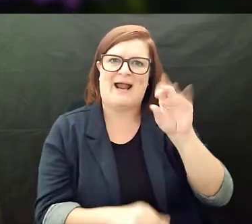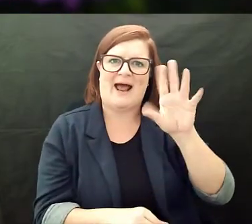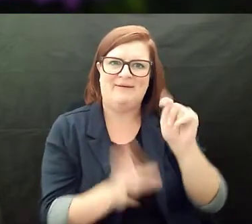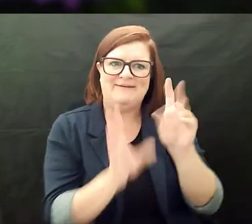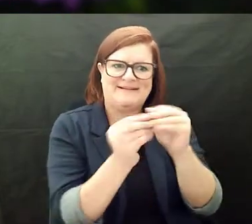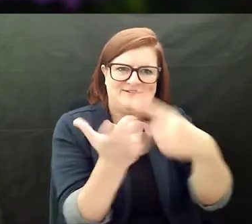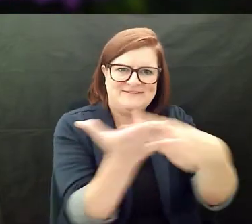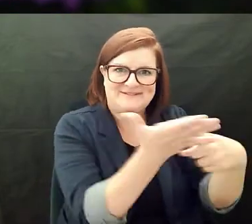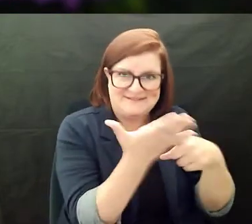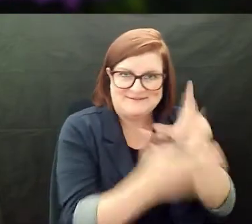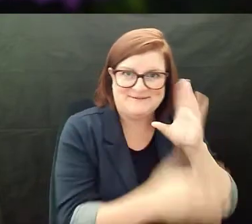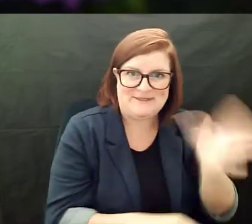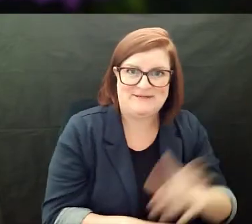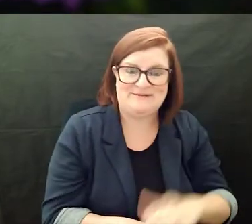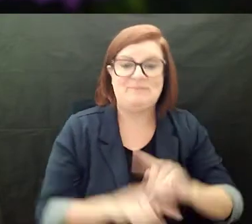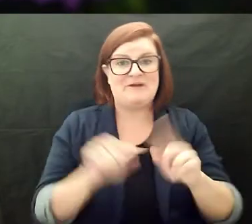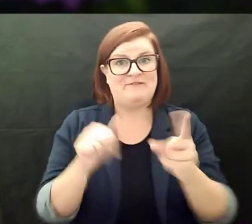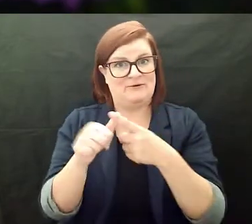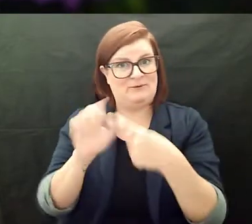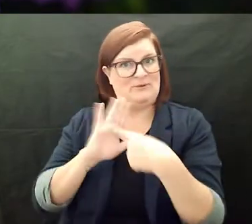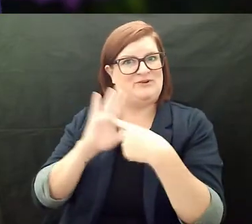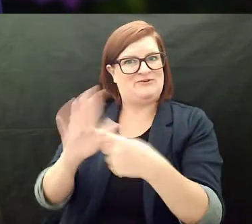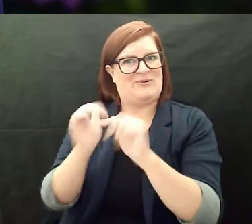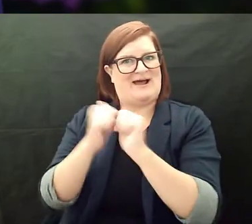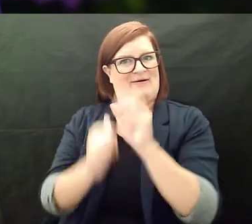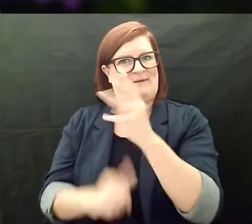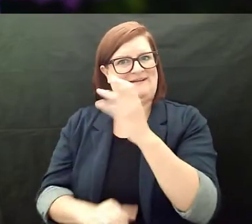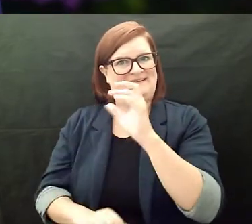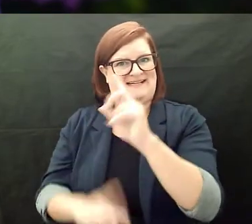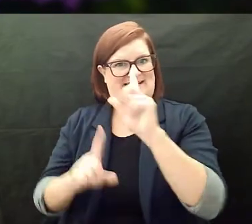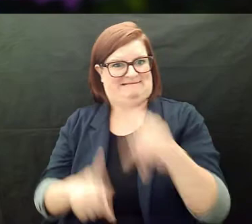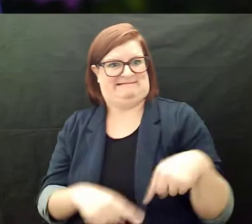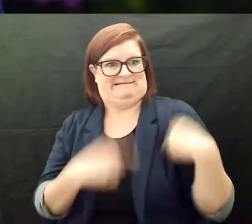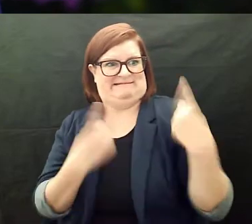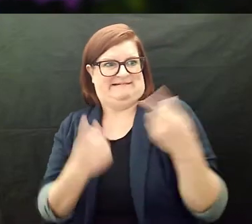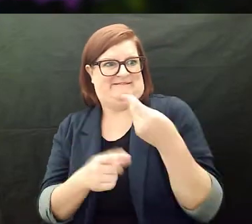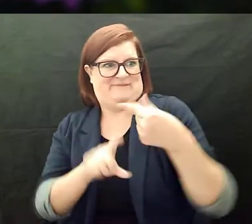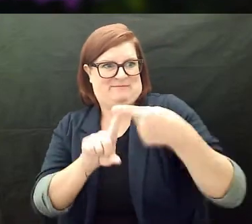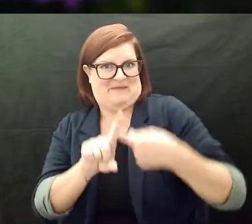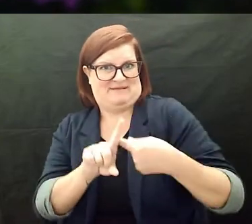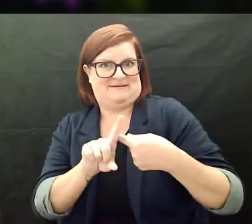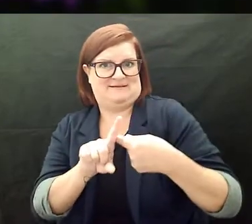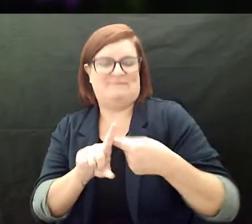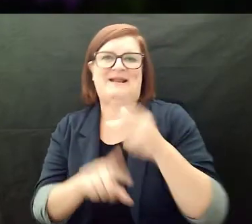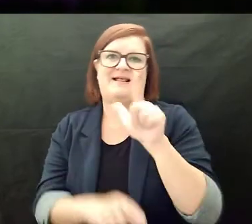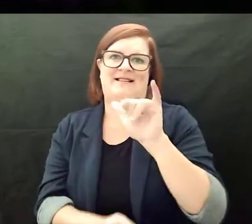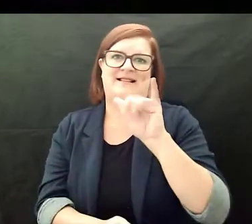First, we want to share with you some of the ways we have been limitless over the past few months.